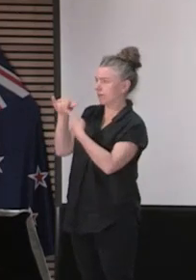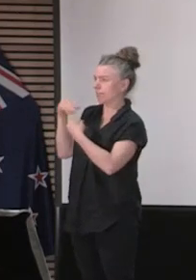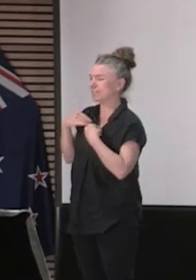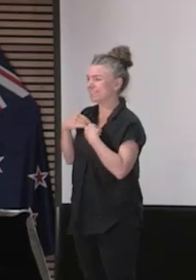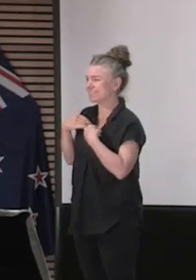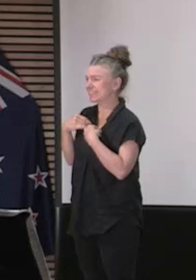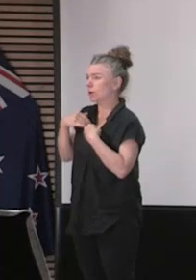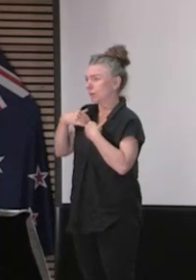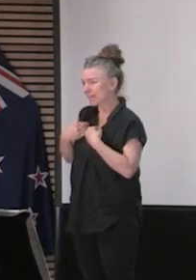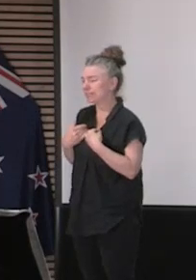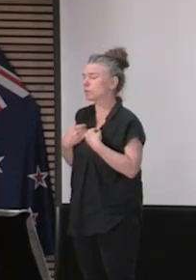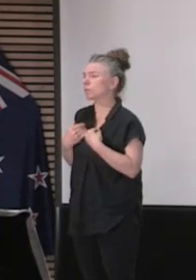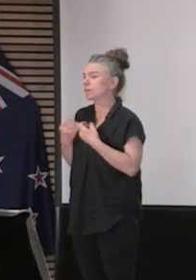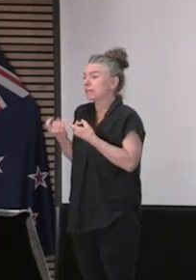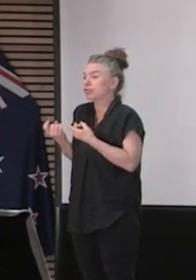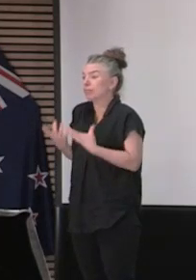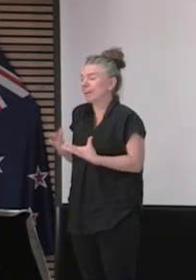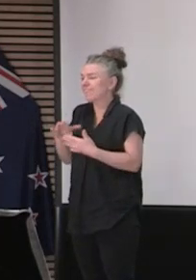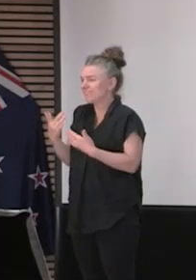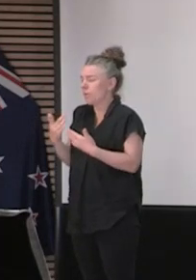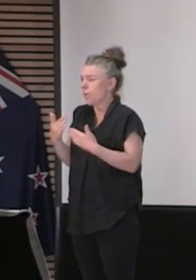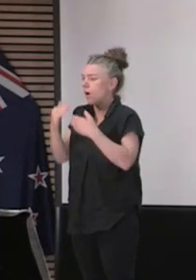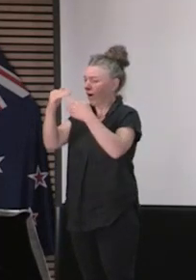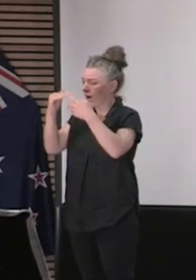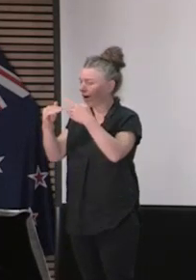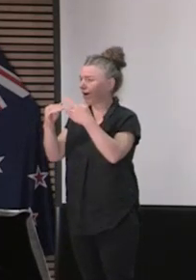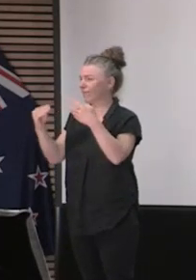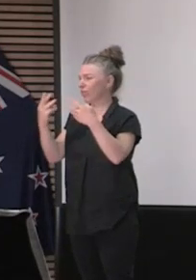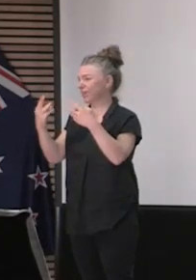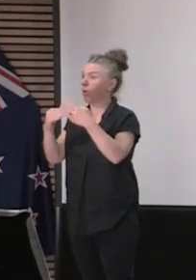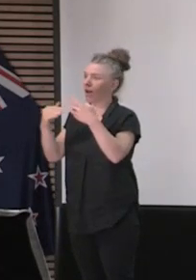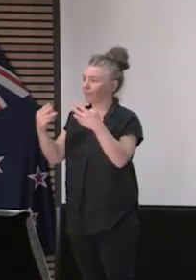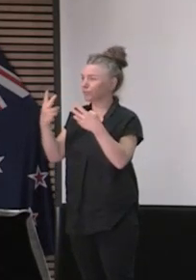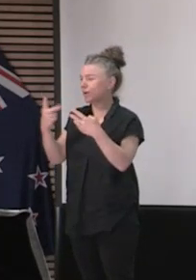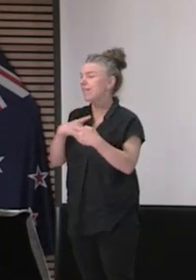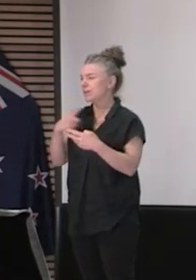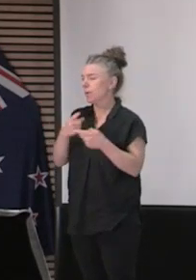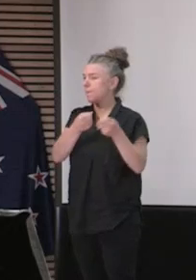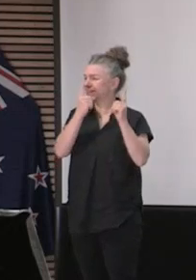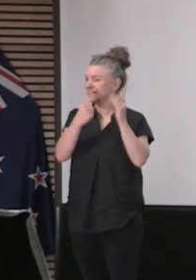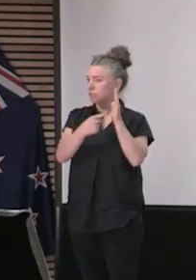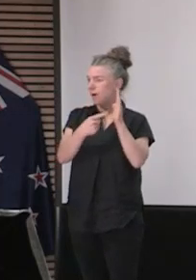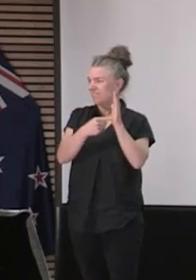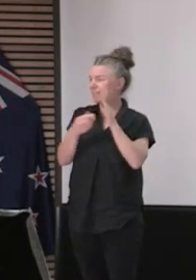Weneed to be ready to once againhave lesser restrictions. Sothat's why Minister Twyford isworking on this issue now.